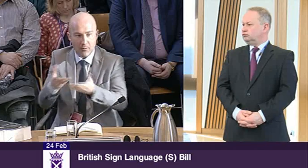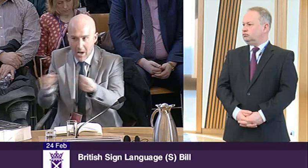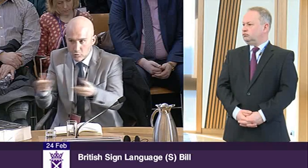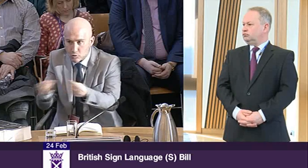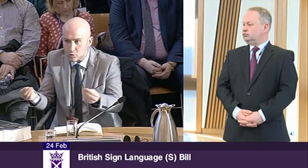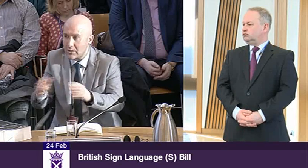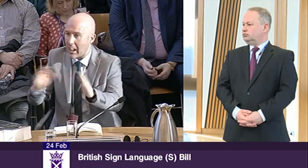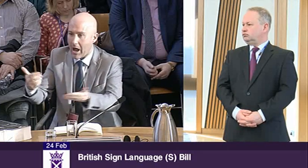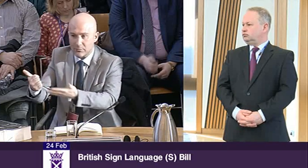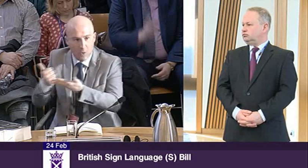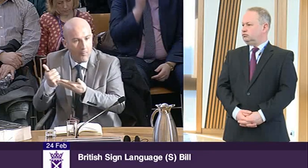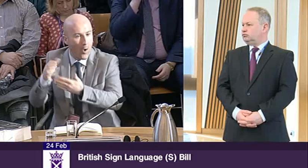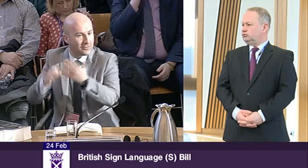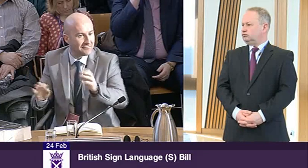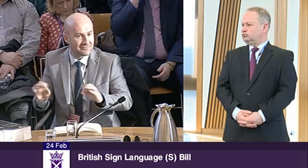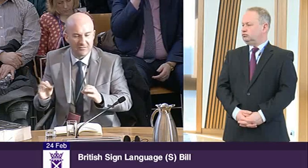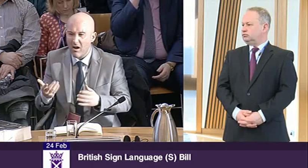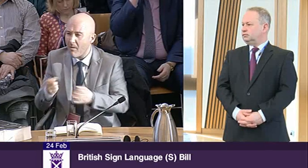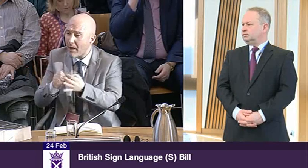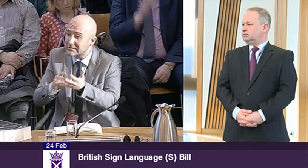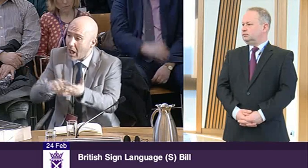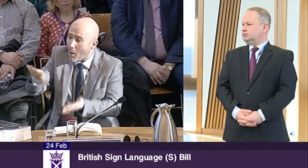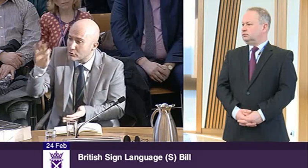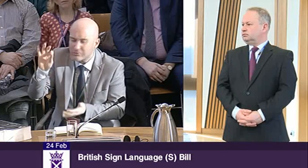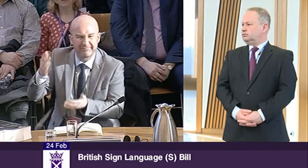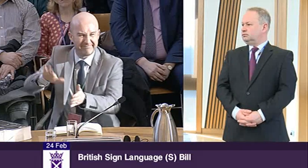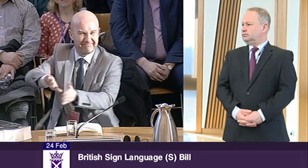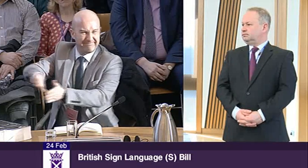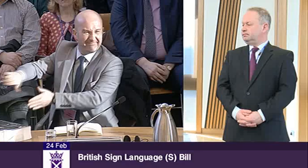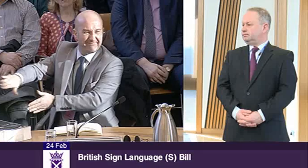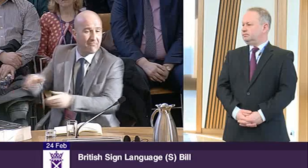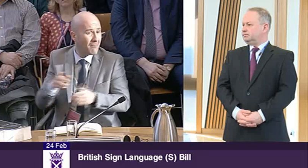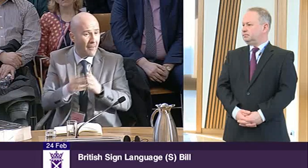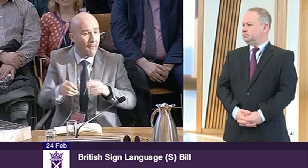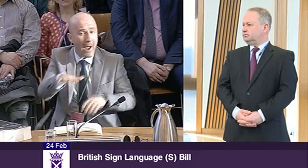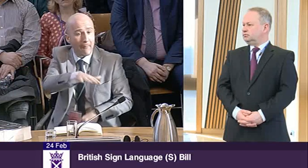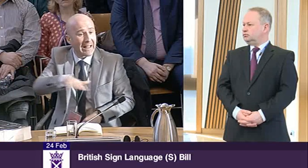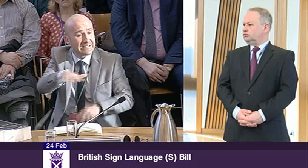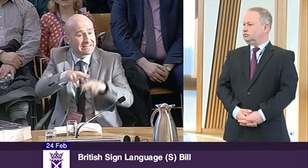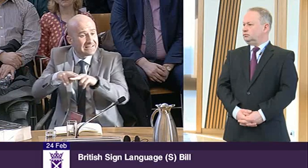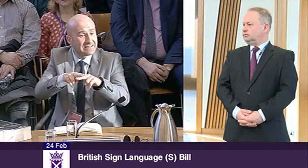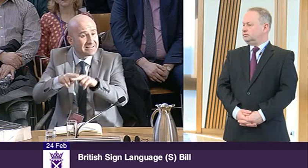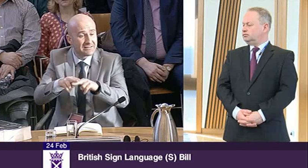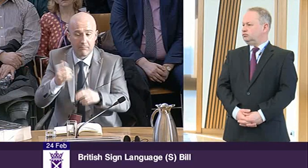but in reality it is not an option because of the lack of resources, support and so on.